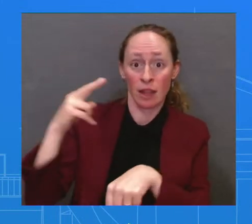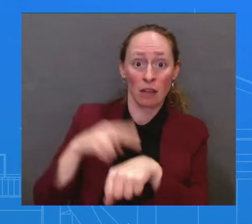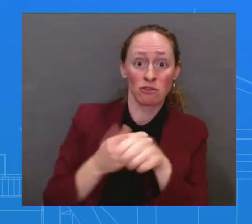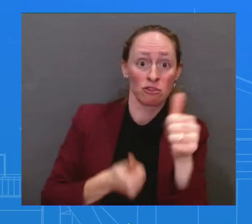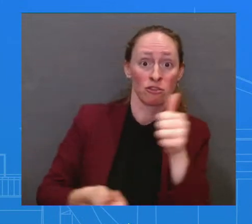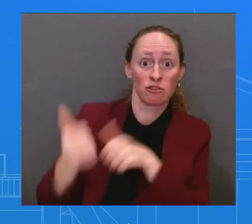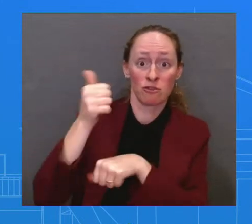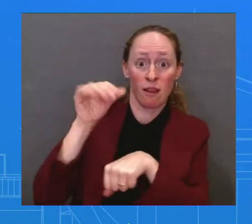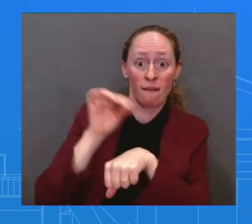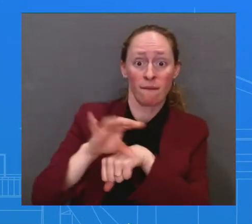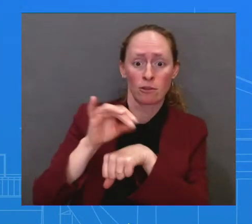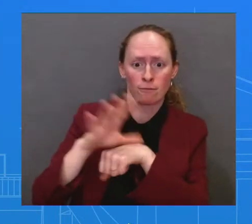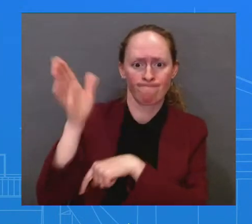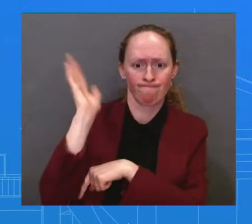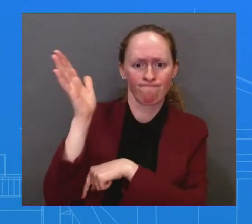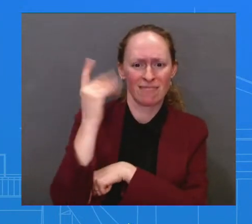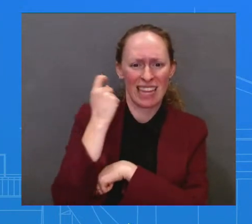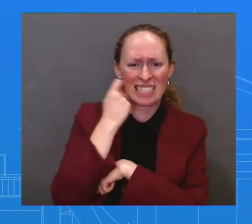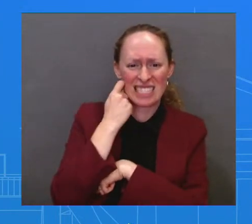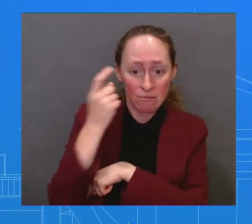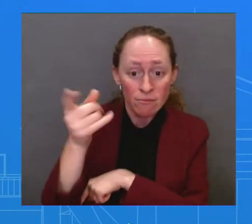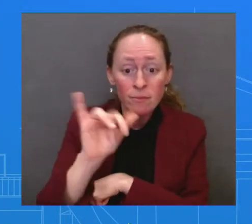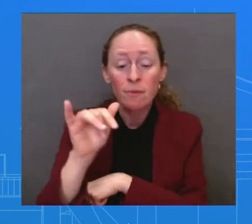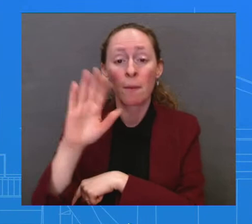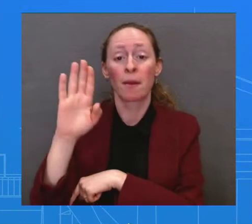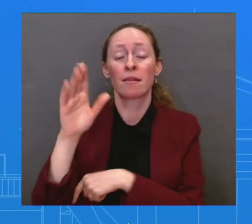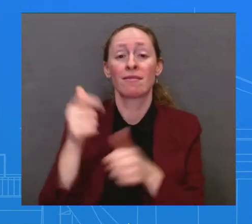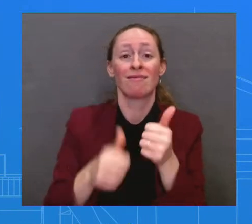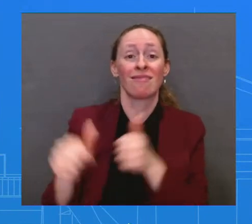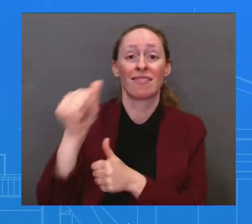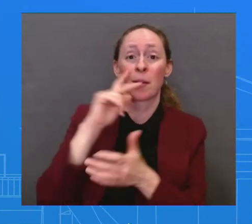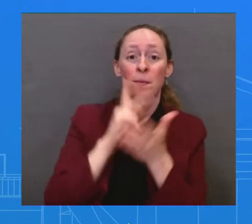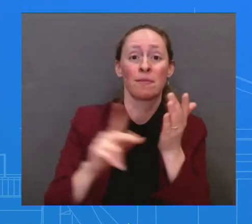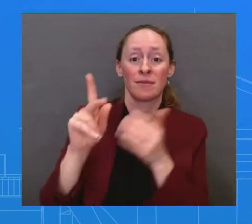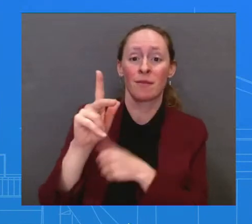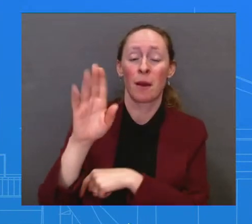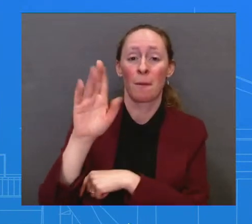The President, let's not forget, just last fall, brought -- brought 20, 21 --